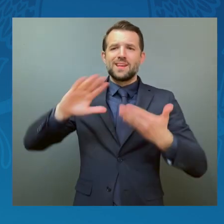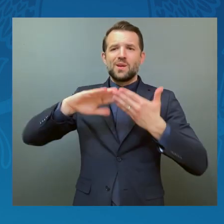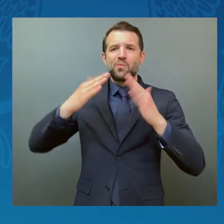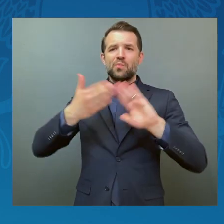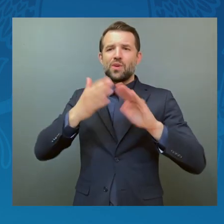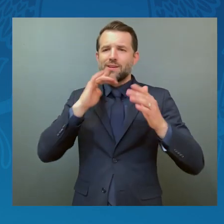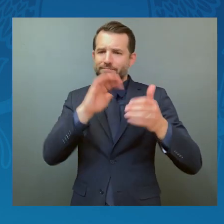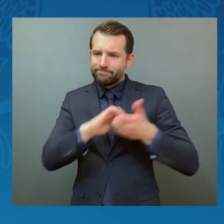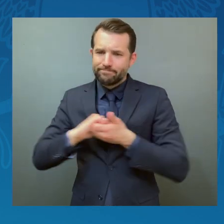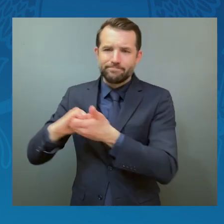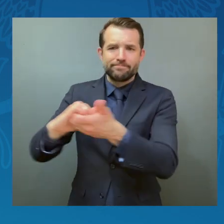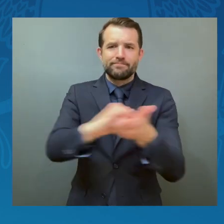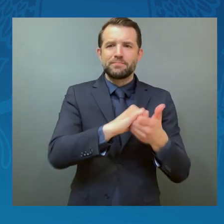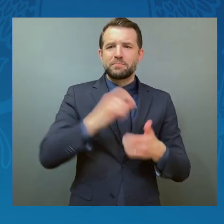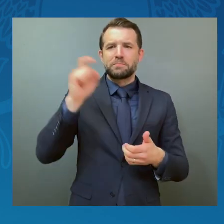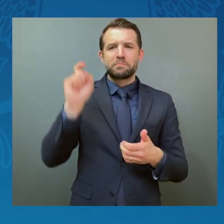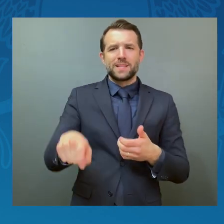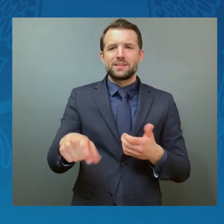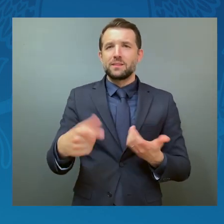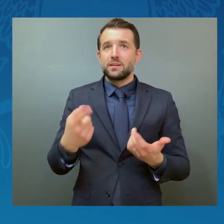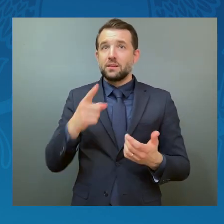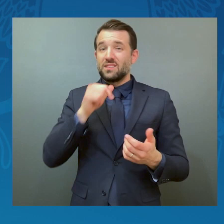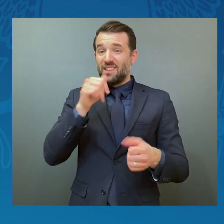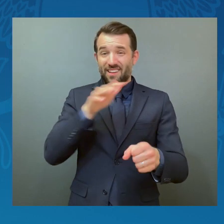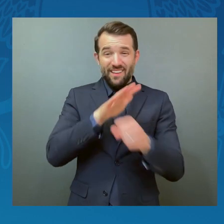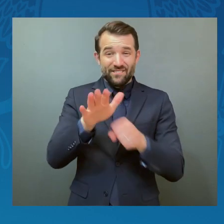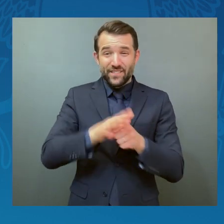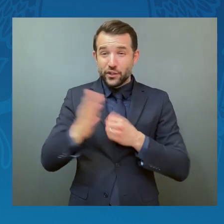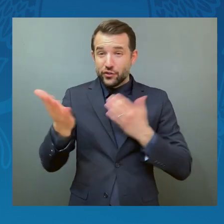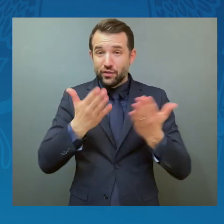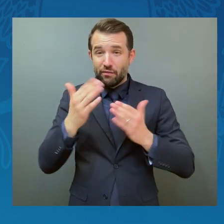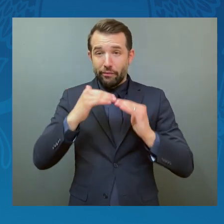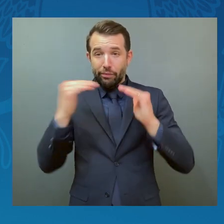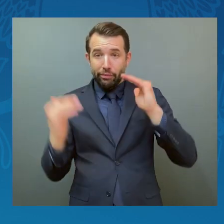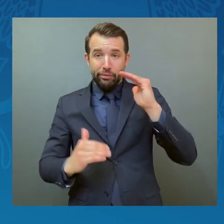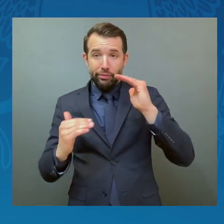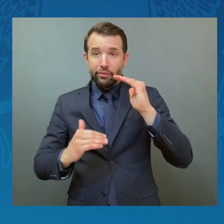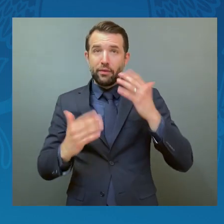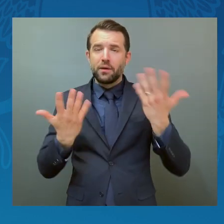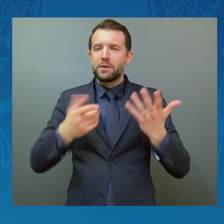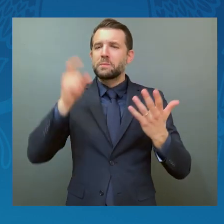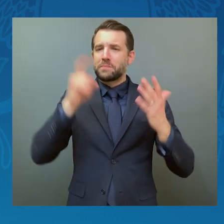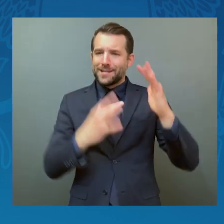Further, USDA is advancing equity in ensuring investments and services